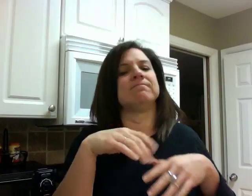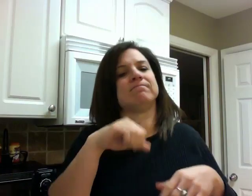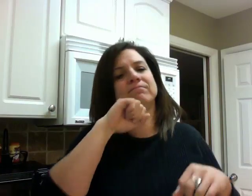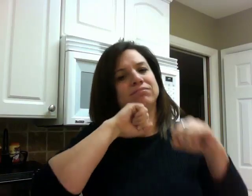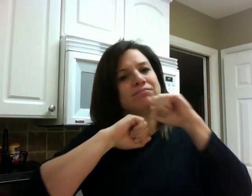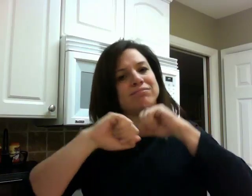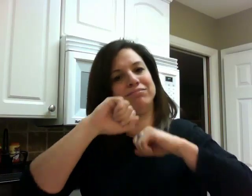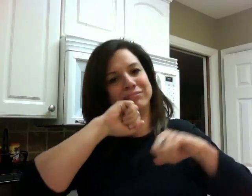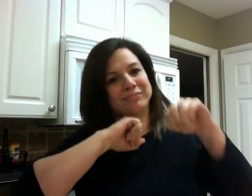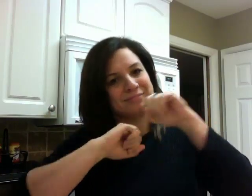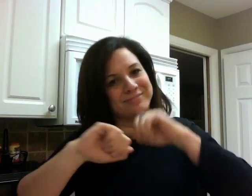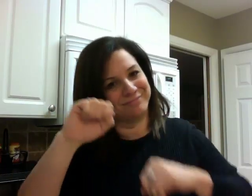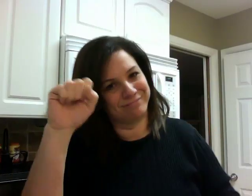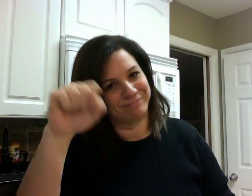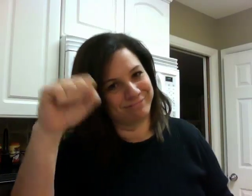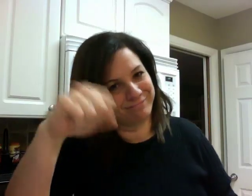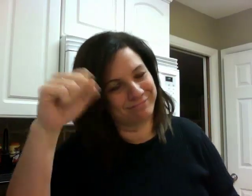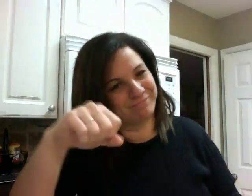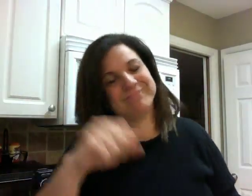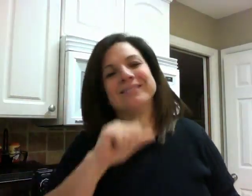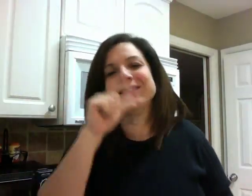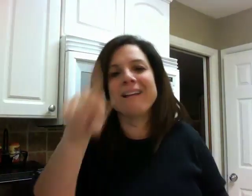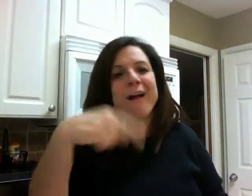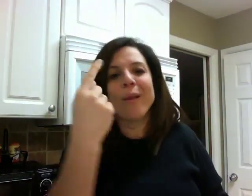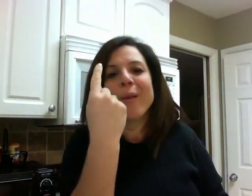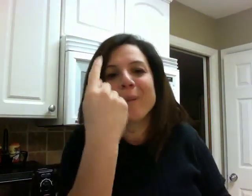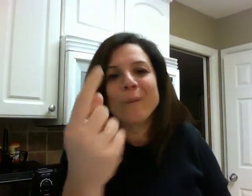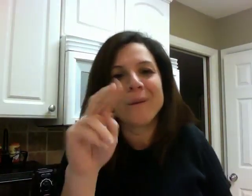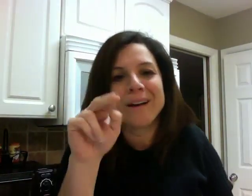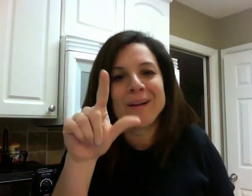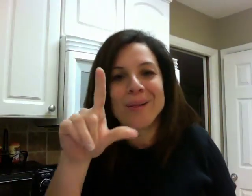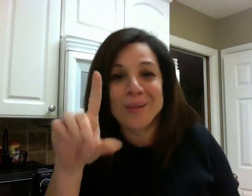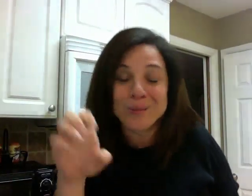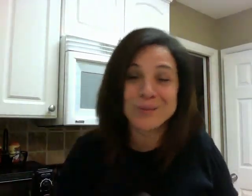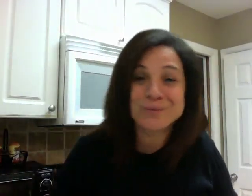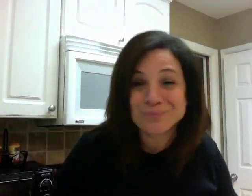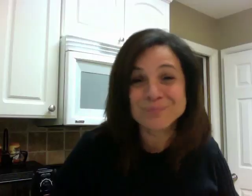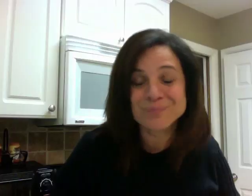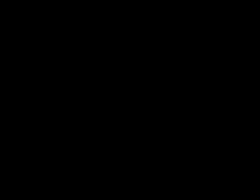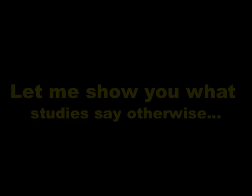went through a very difficult, frustrating time. Oh yes, indeed! You are not the only one, Nicole! (we join you!)